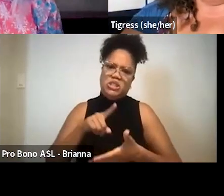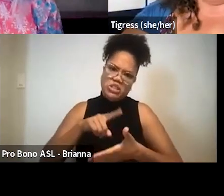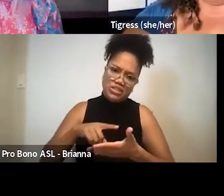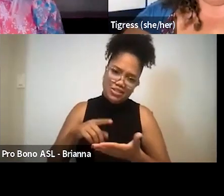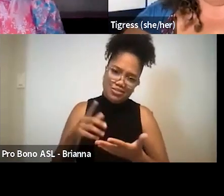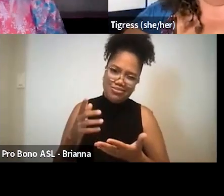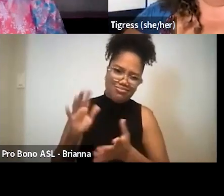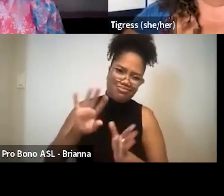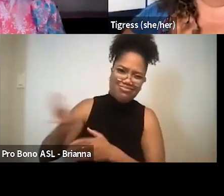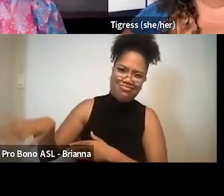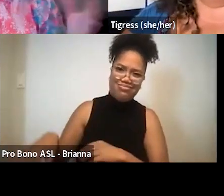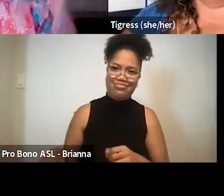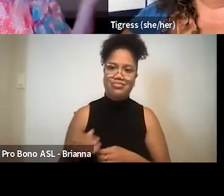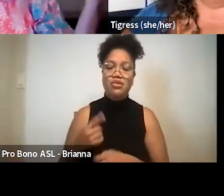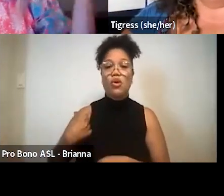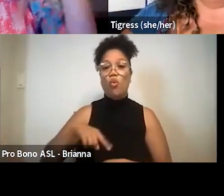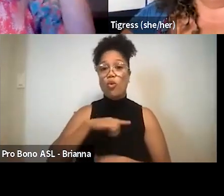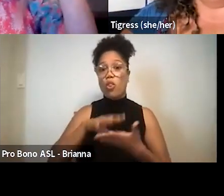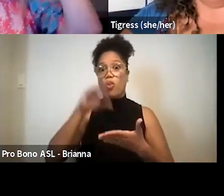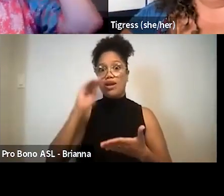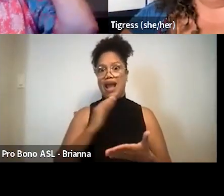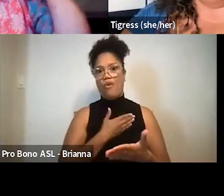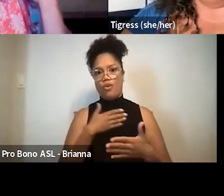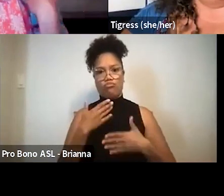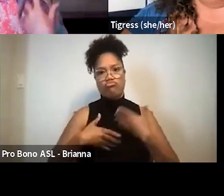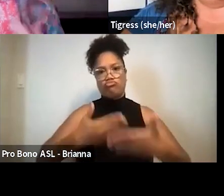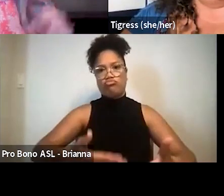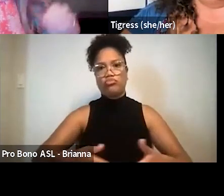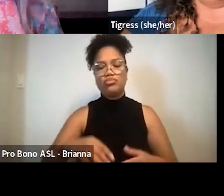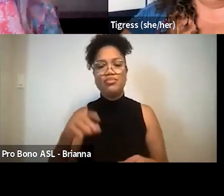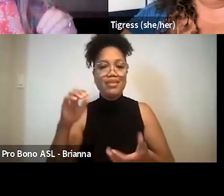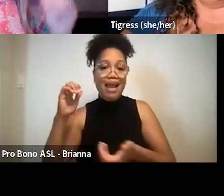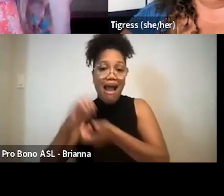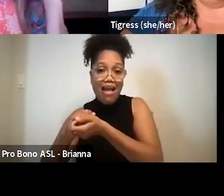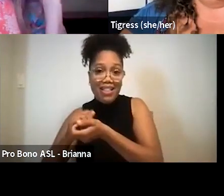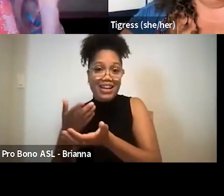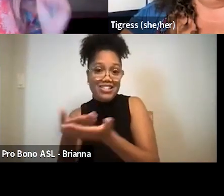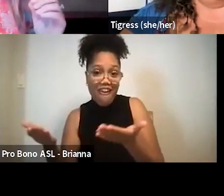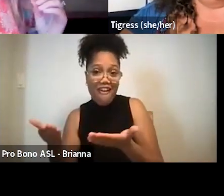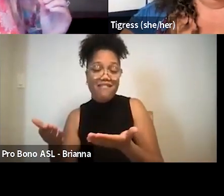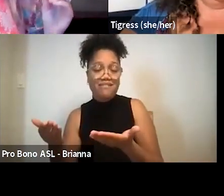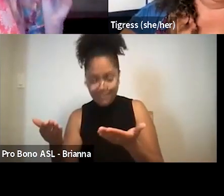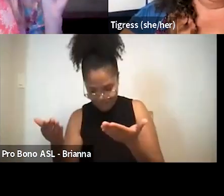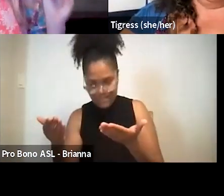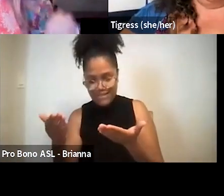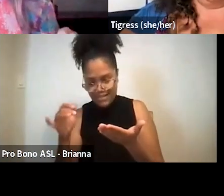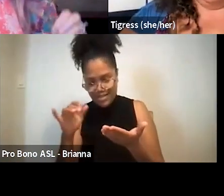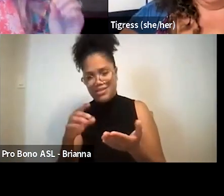You know, we are we are learning our way with data was tough, literally with the allies. That was a very, very, very smart